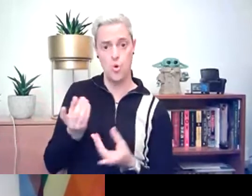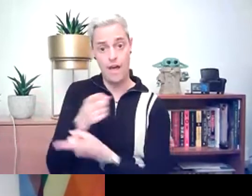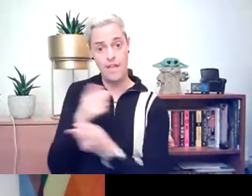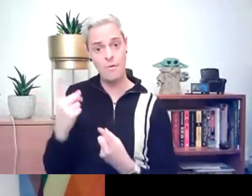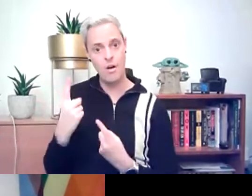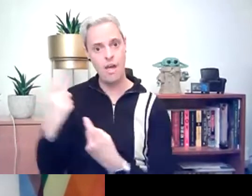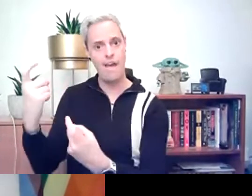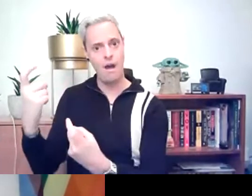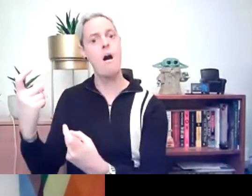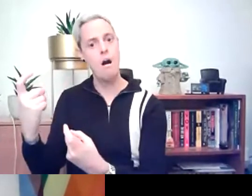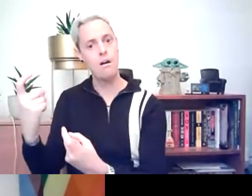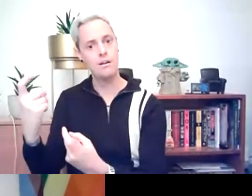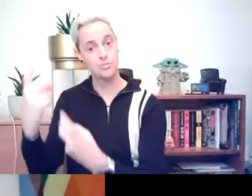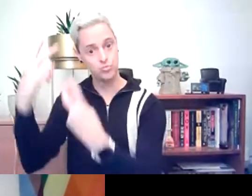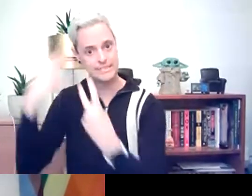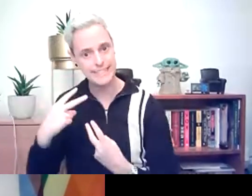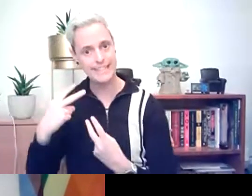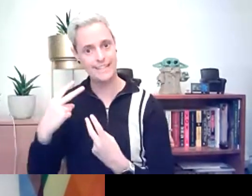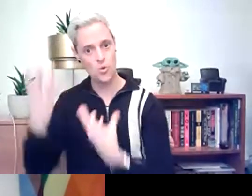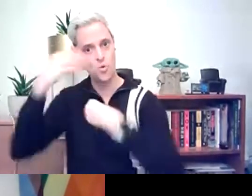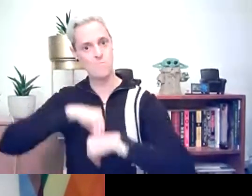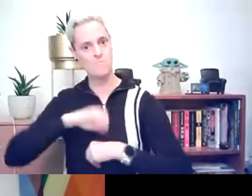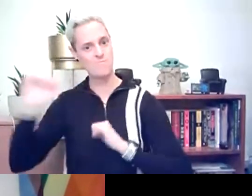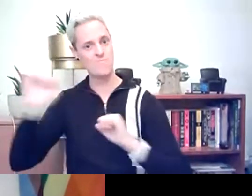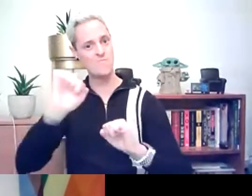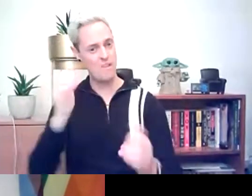and honestly I think that's one of most important things we can ever do if anyone is,